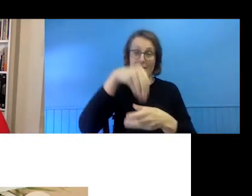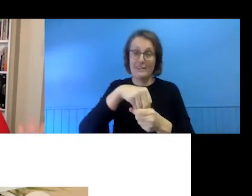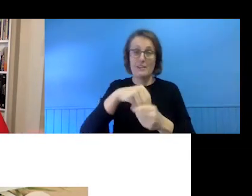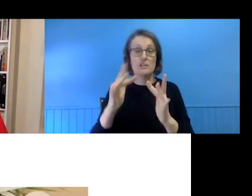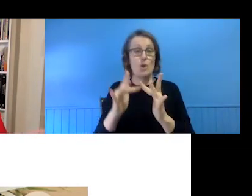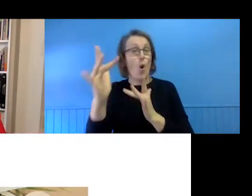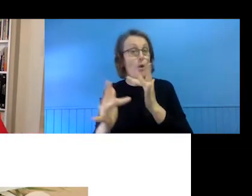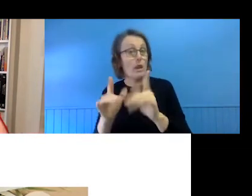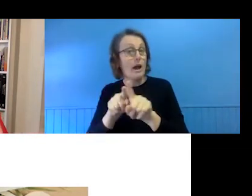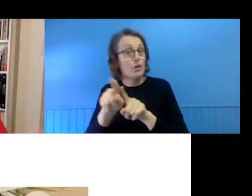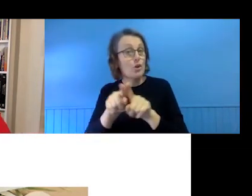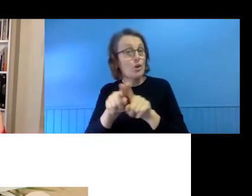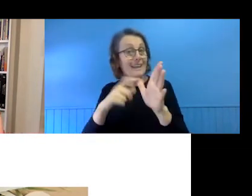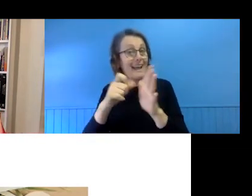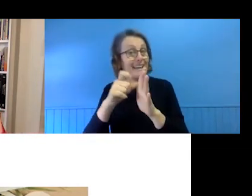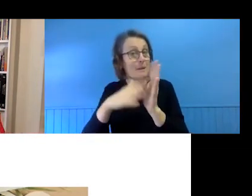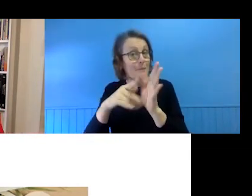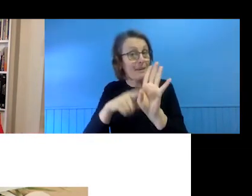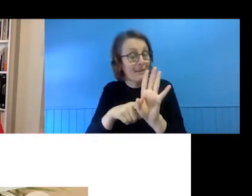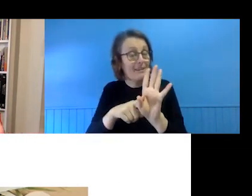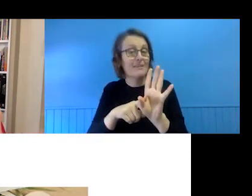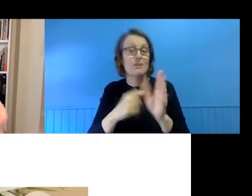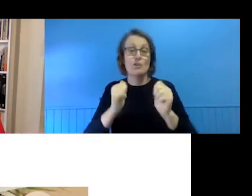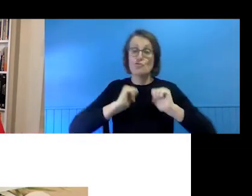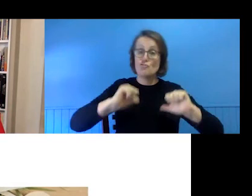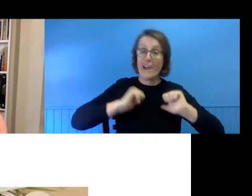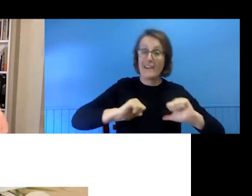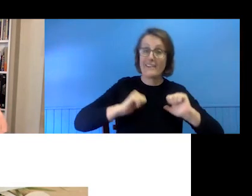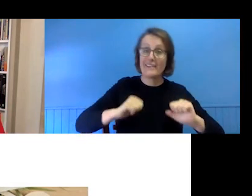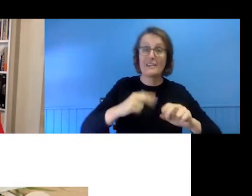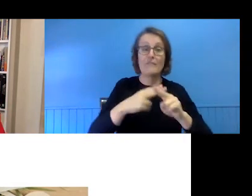that I mentioned through to training on some of the other social media